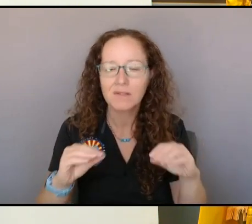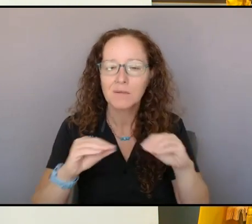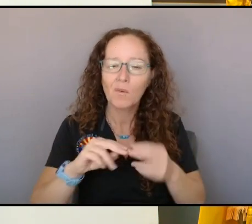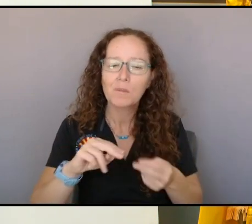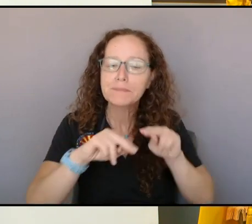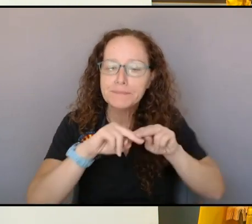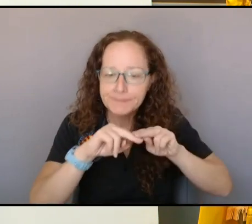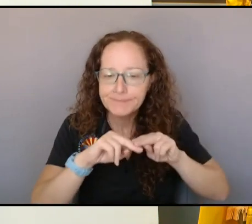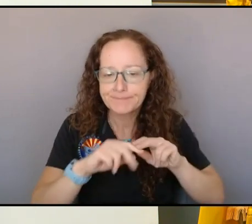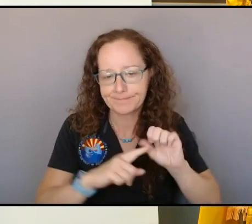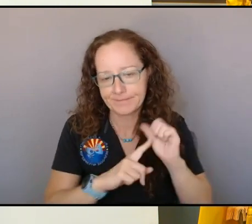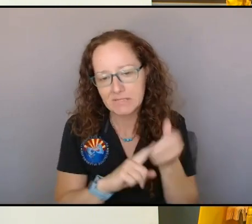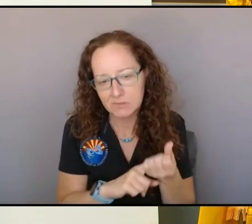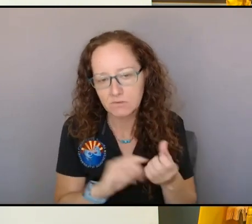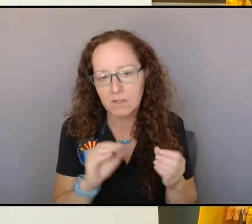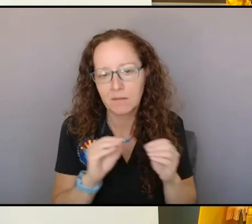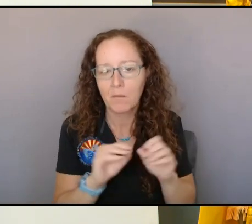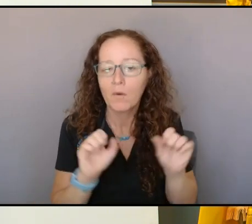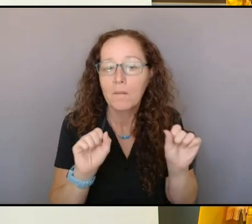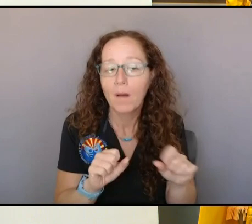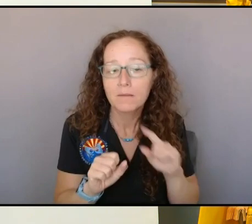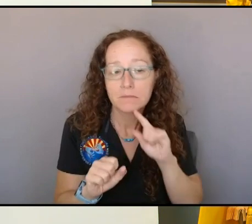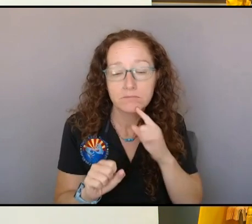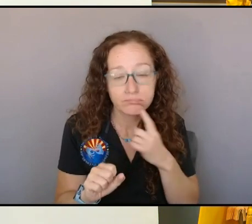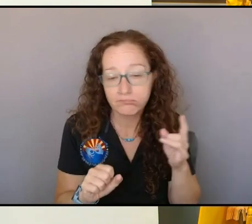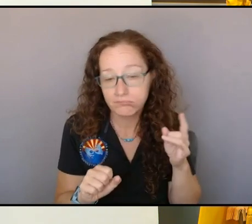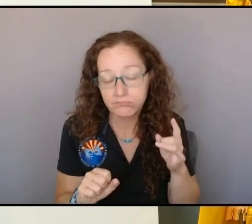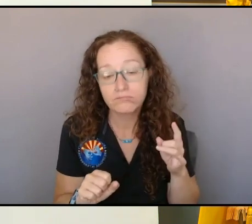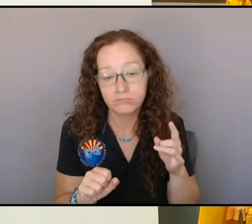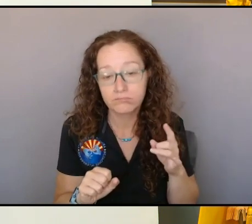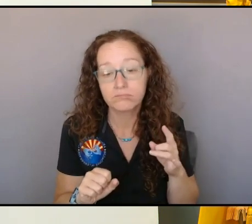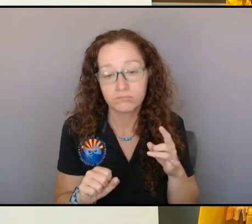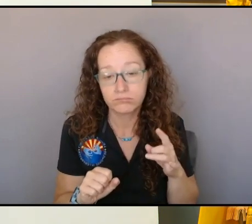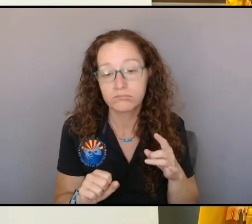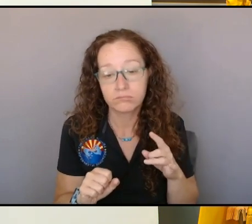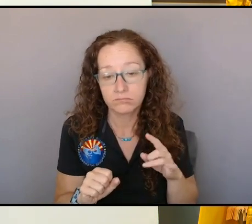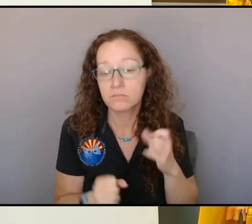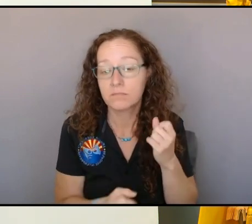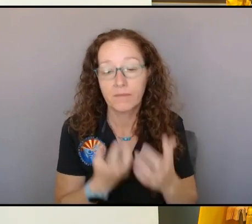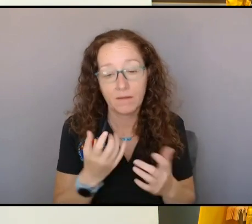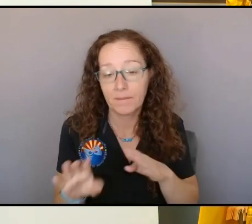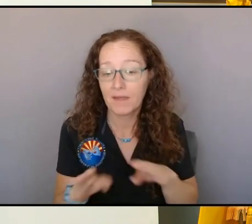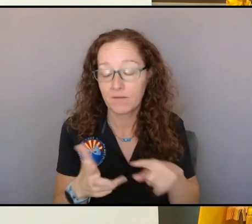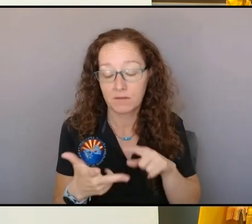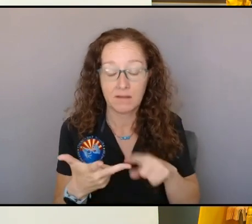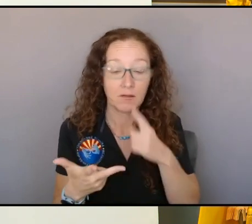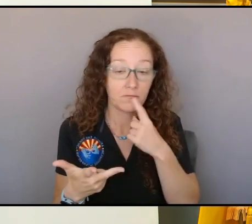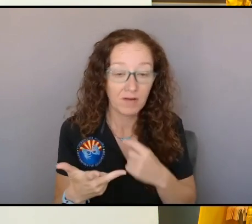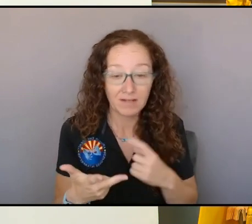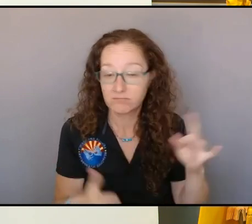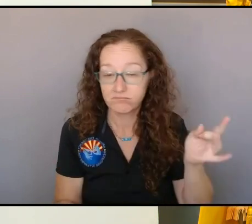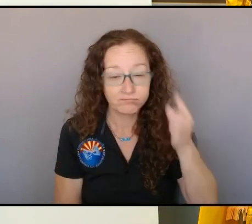critical fire weather behavior. And then red, that's where we have the potential for extreme fire behavior and burning